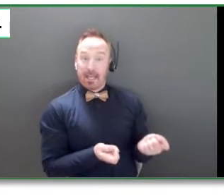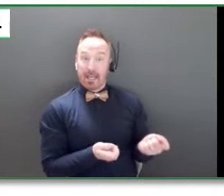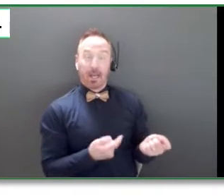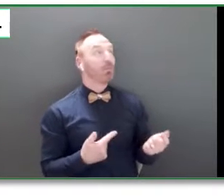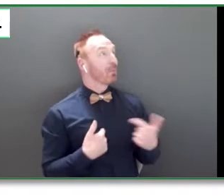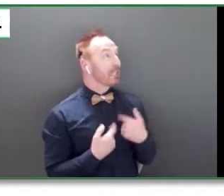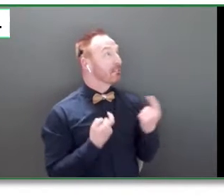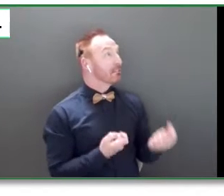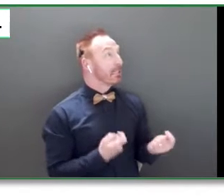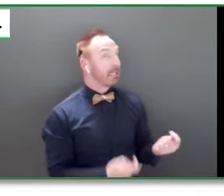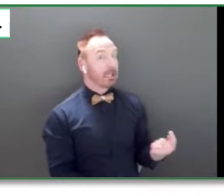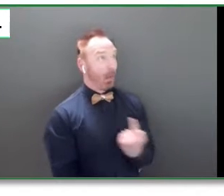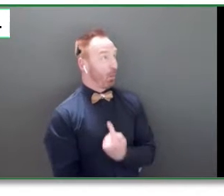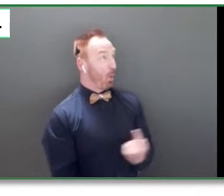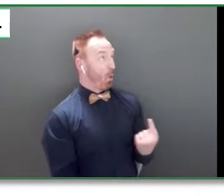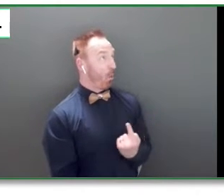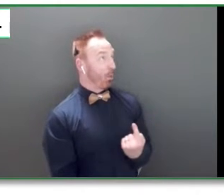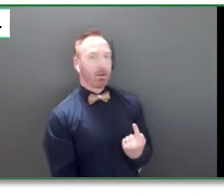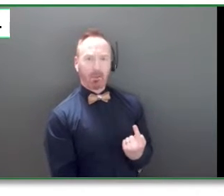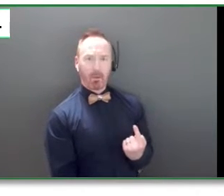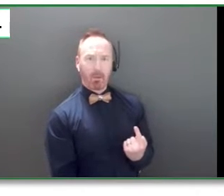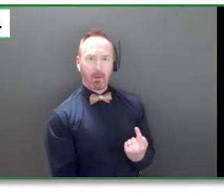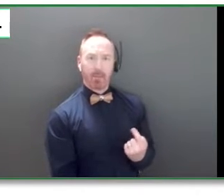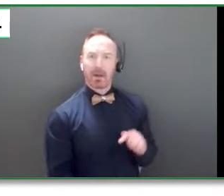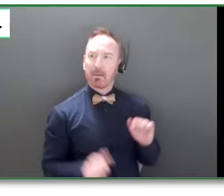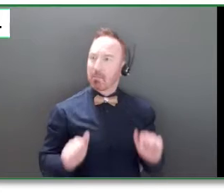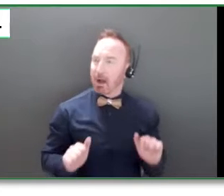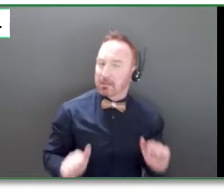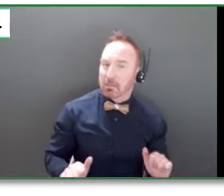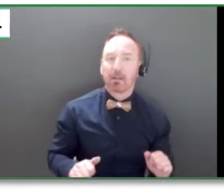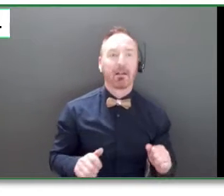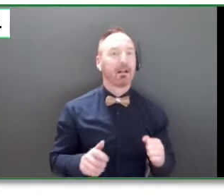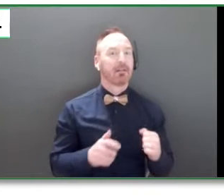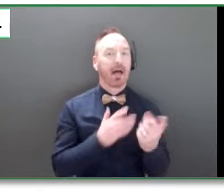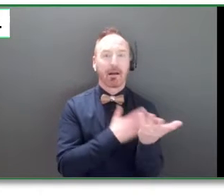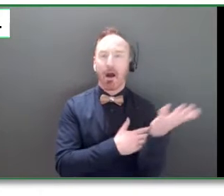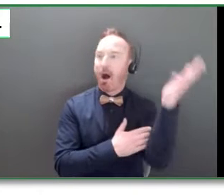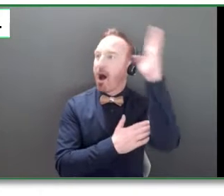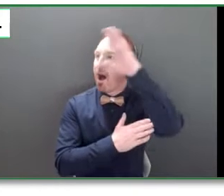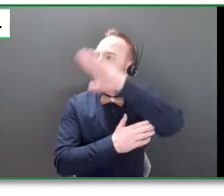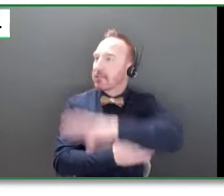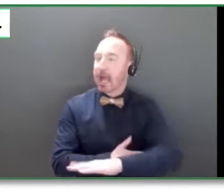so I could have a ski day in the mountains with my friends.